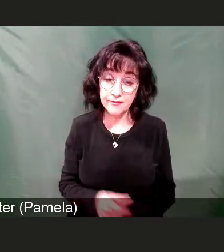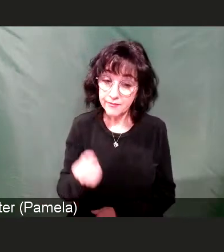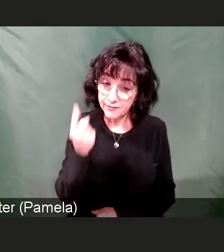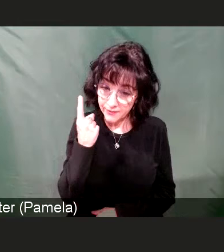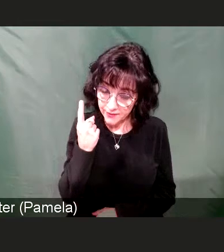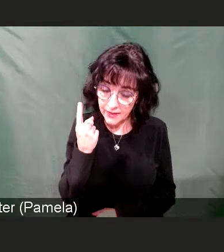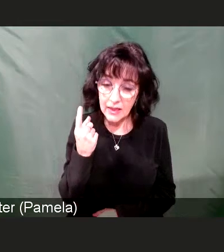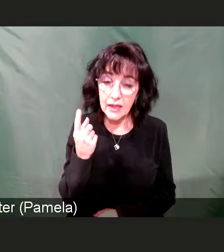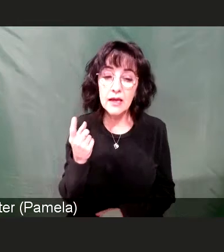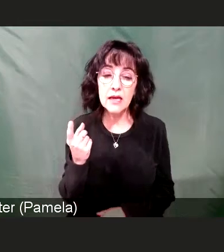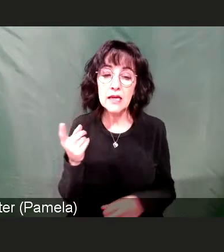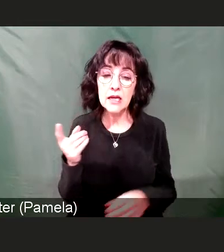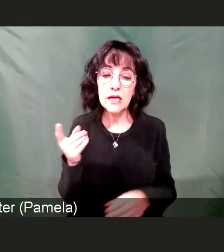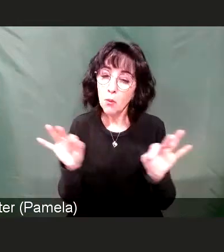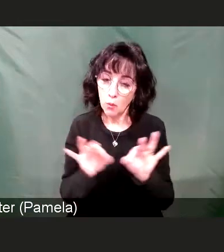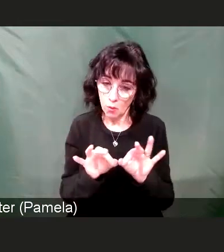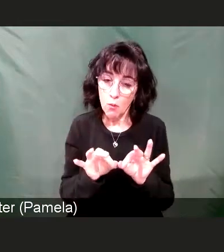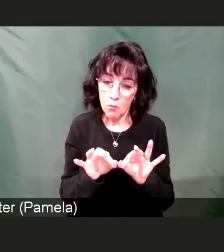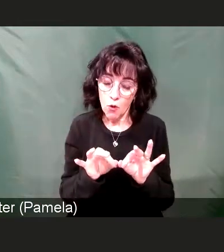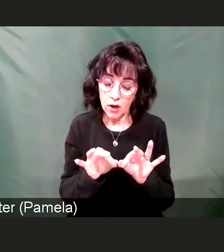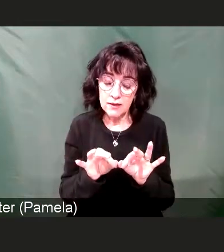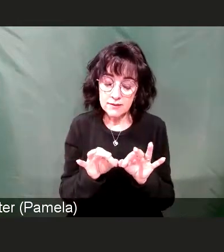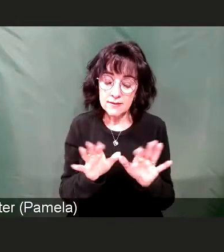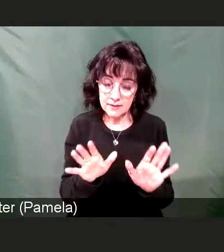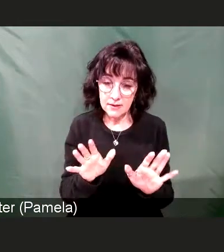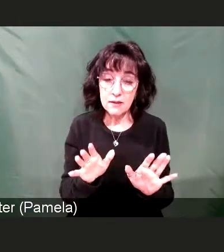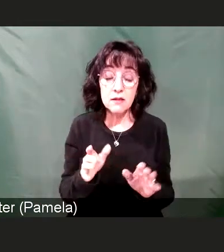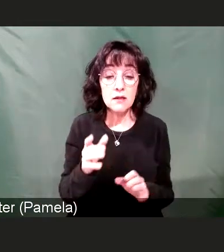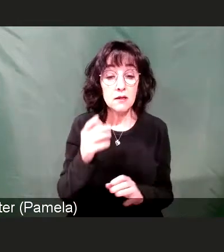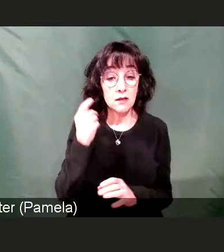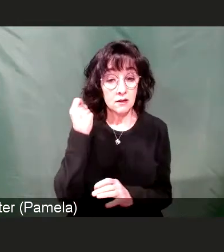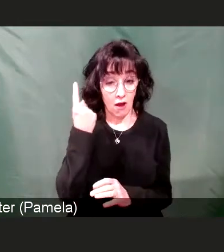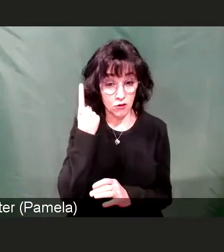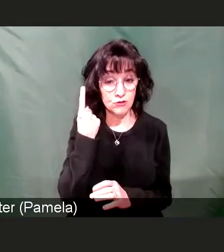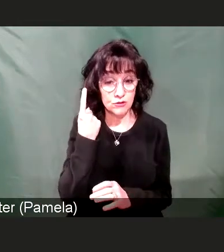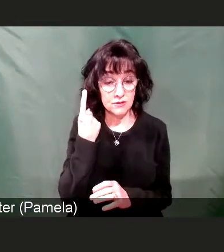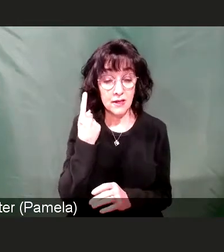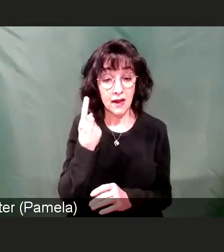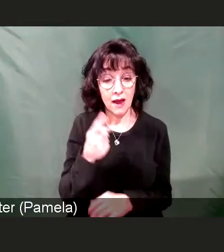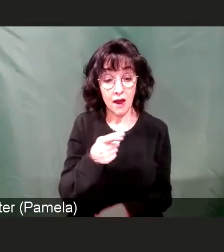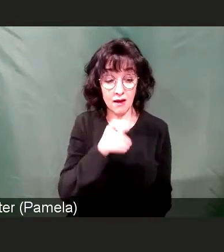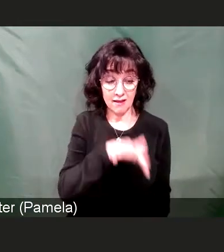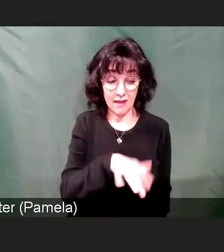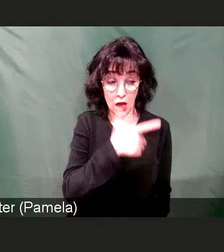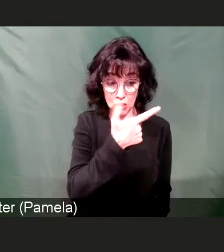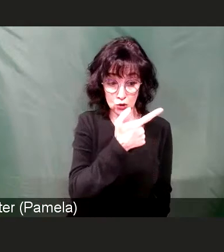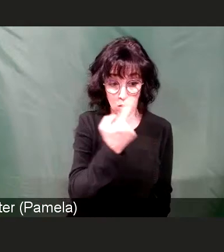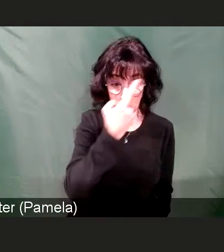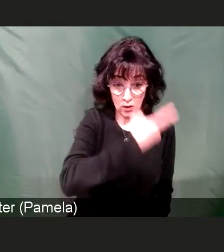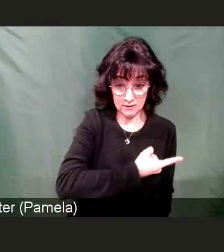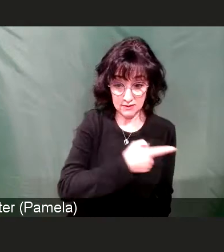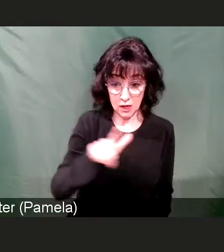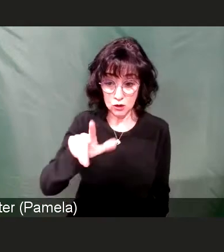that there is a little bit of leeway between that 21 days for Pfizer and the 28 days for Moderna.